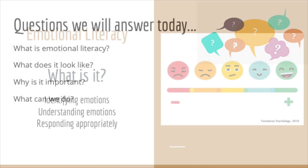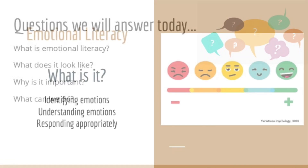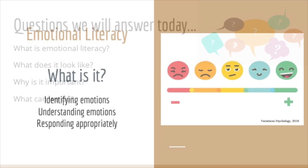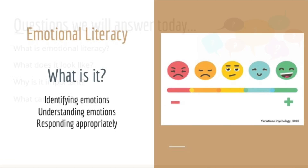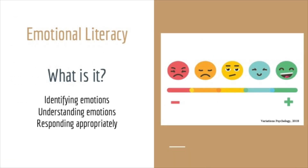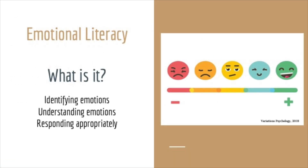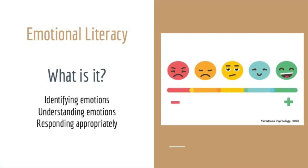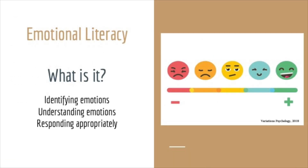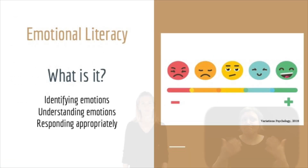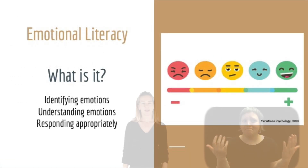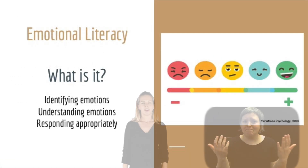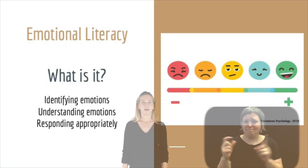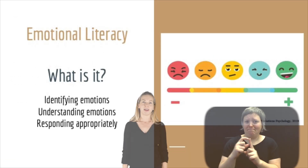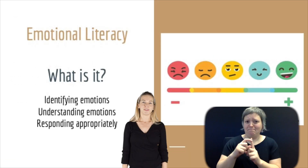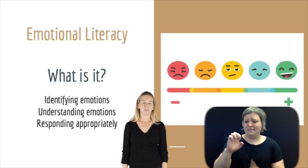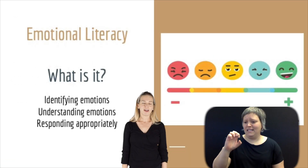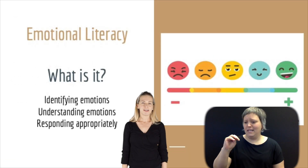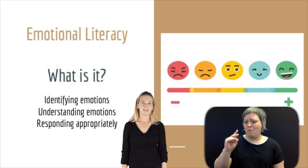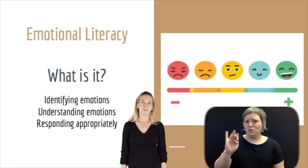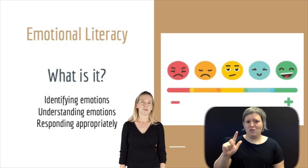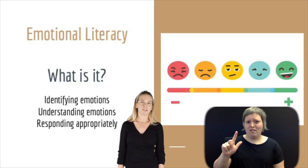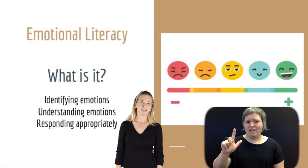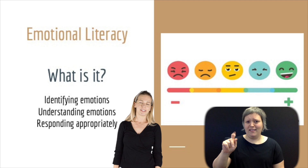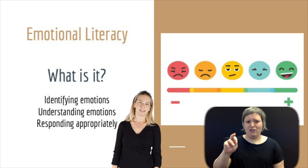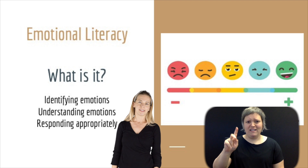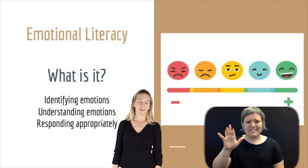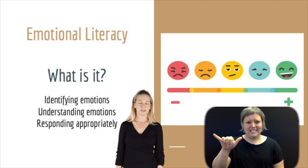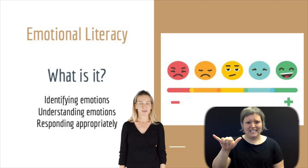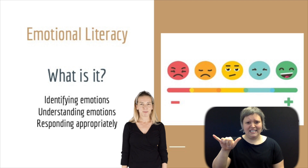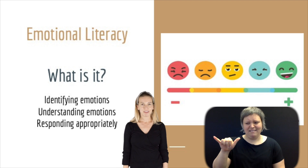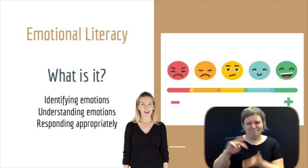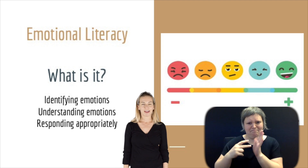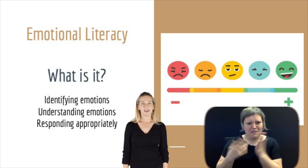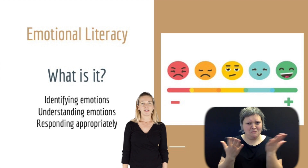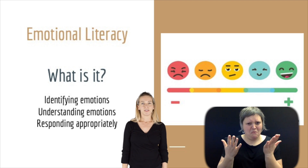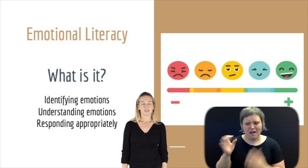Okay, so what is emotional literacy? It's kind of the term of the day.